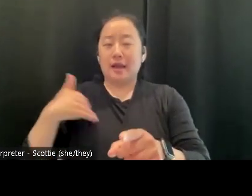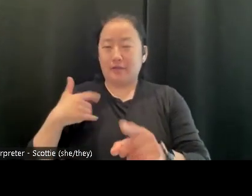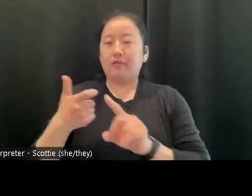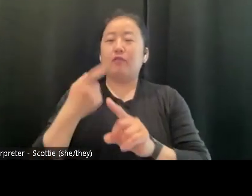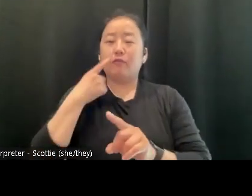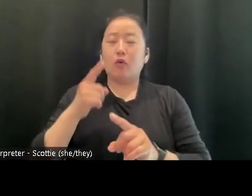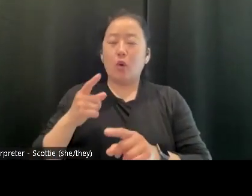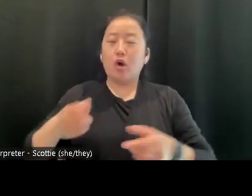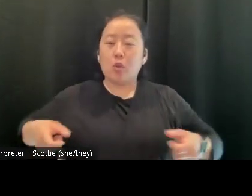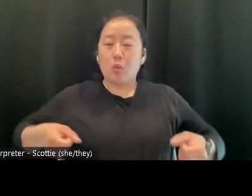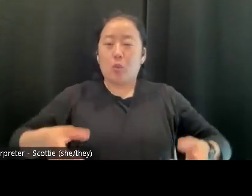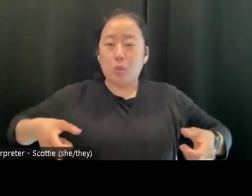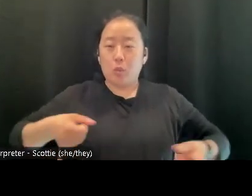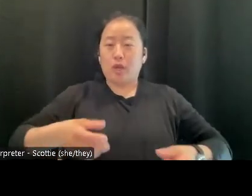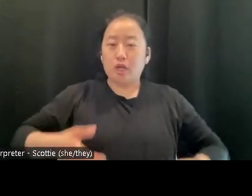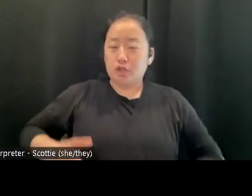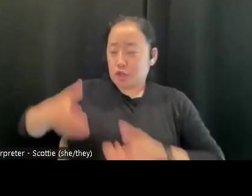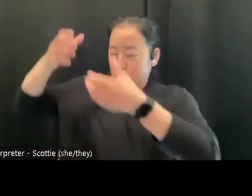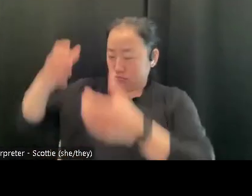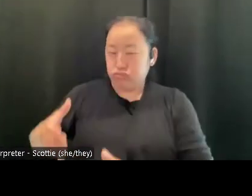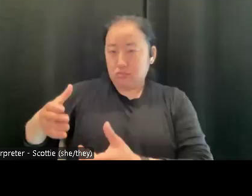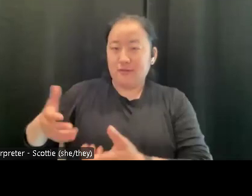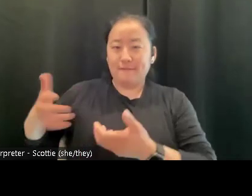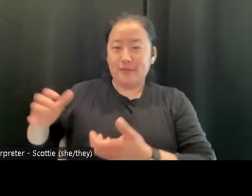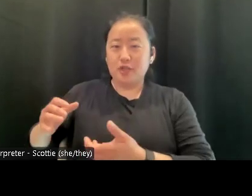I would not want to mess with this particular one, it's a little bit more intense than any